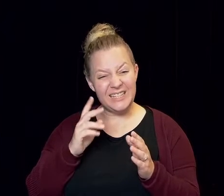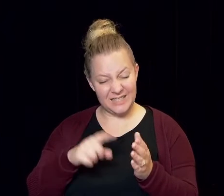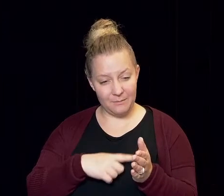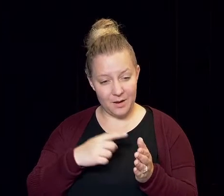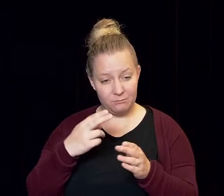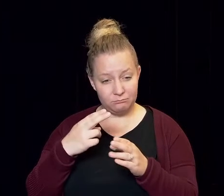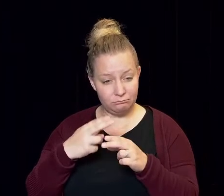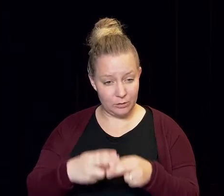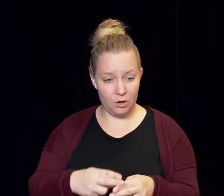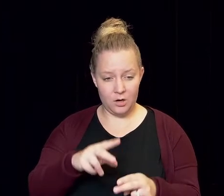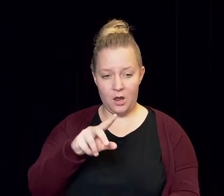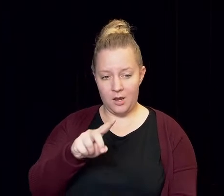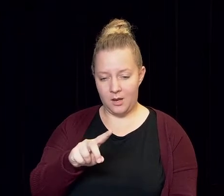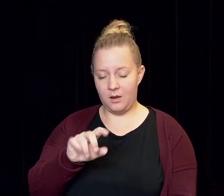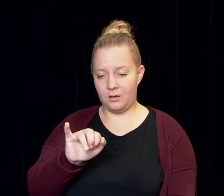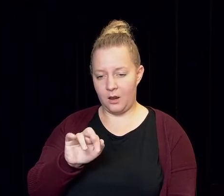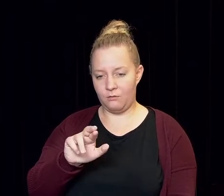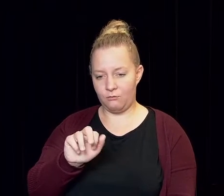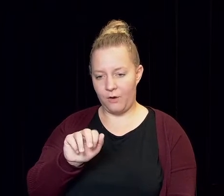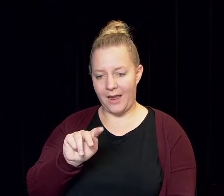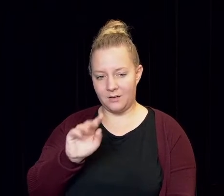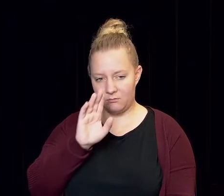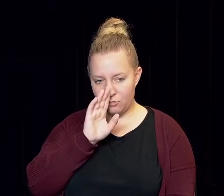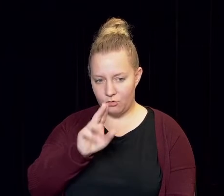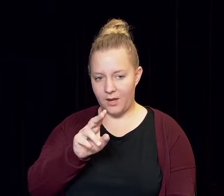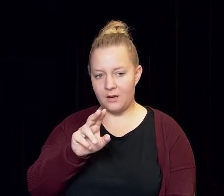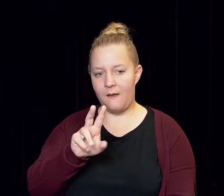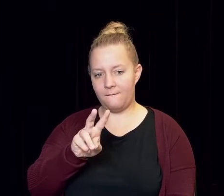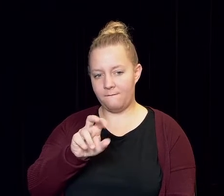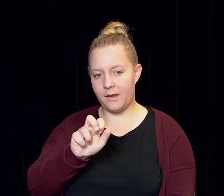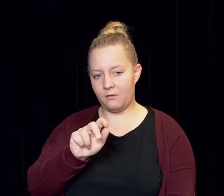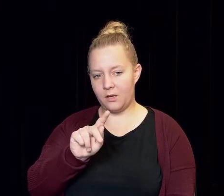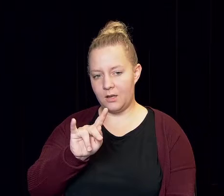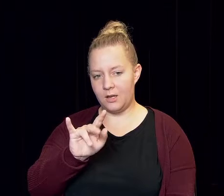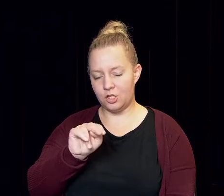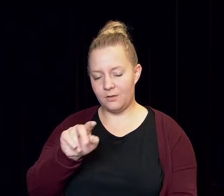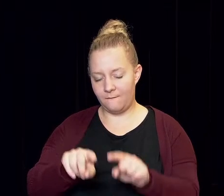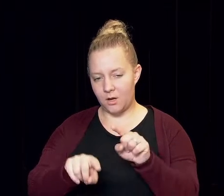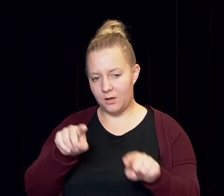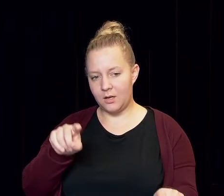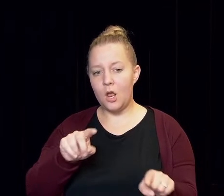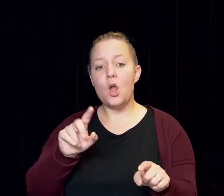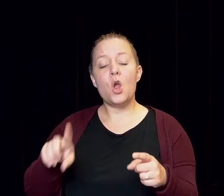And so, direct variation that vocabulary definition is when two variable quantities have this constant